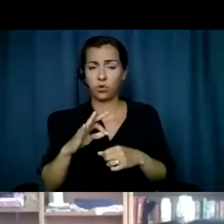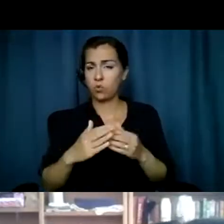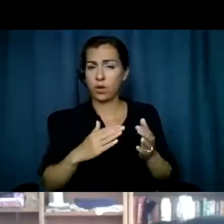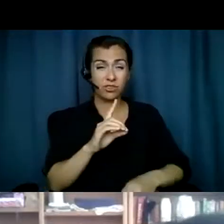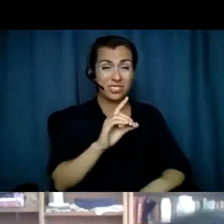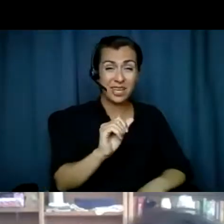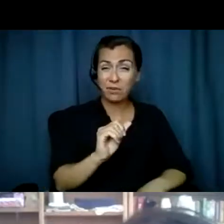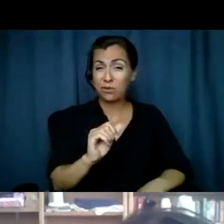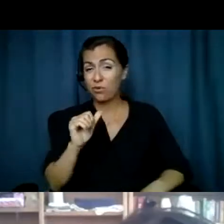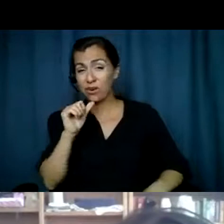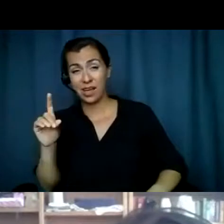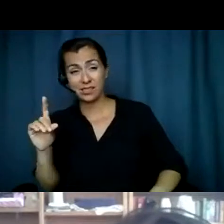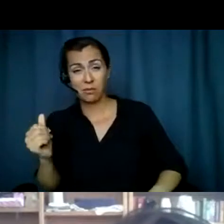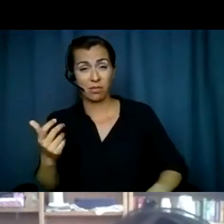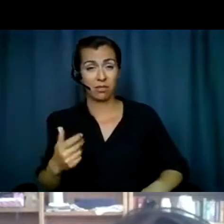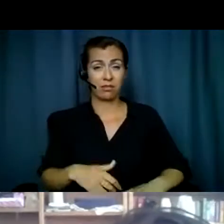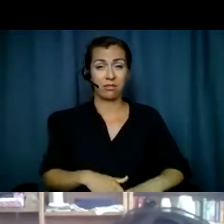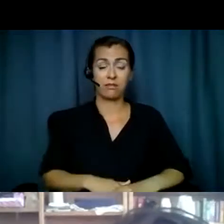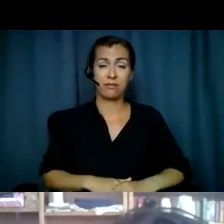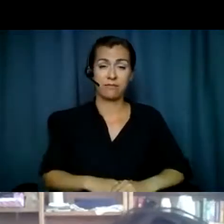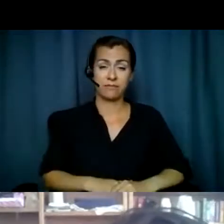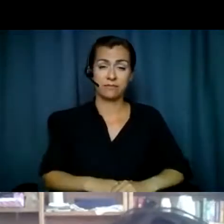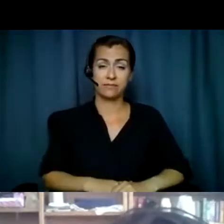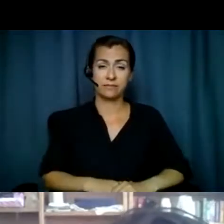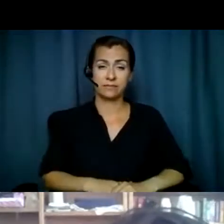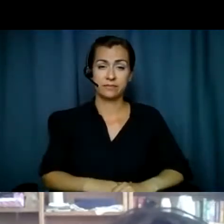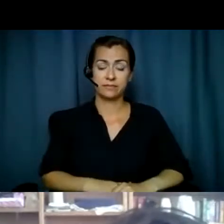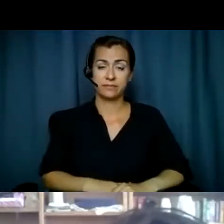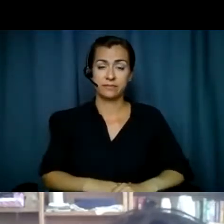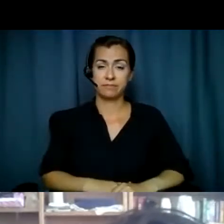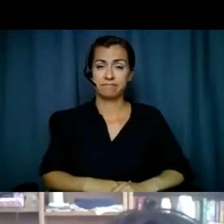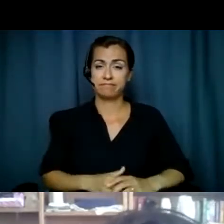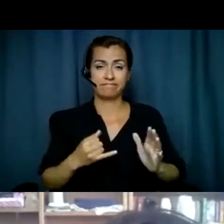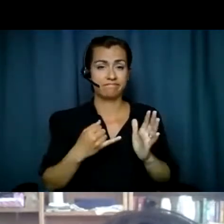I think another thing to remember, at the heart of